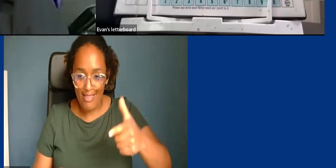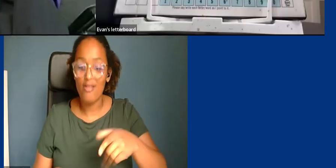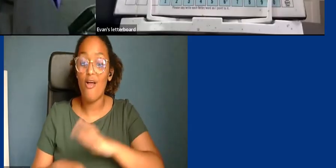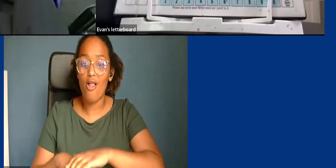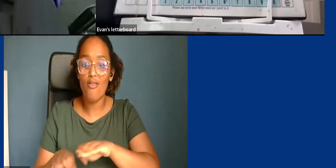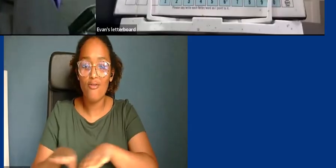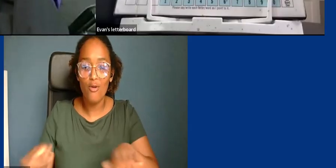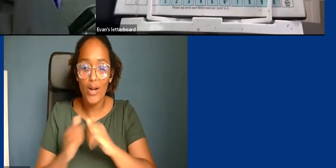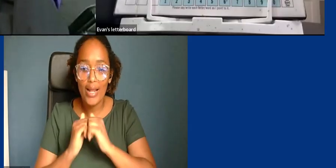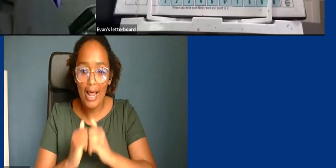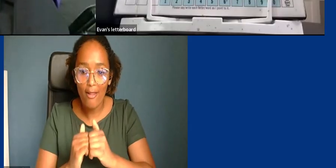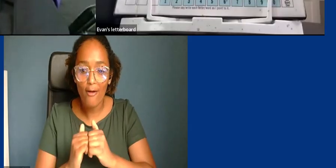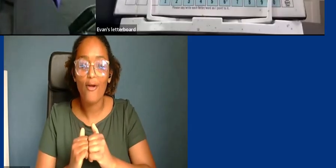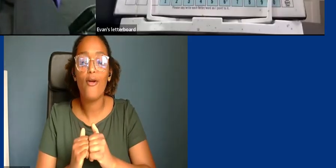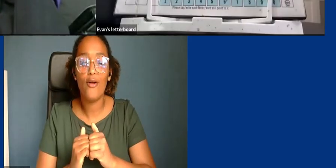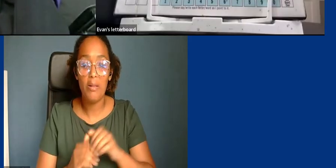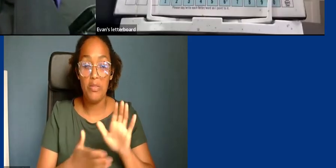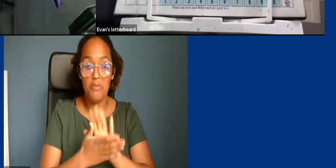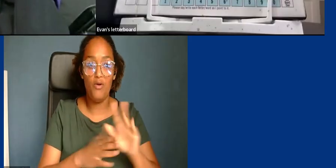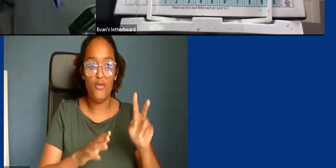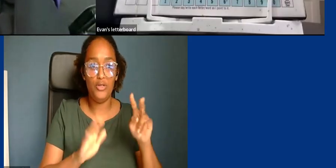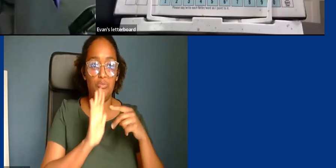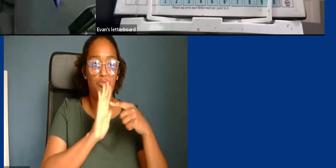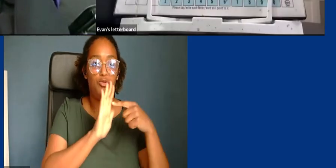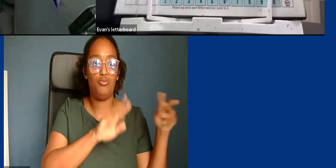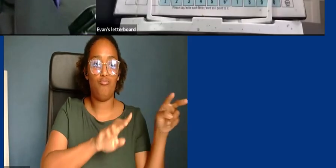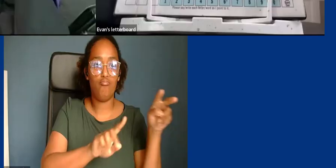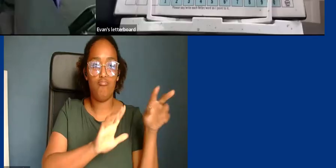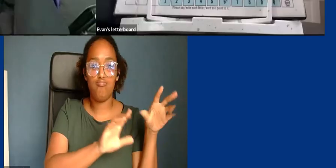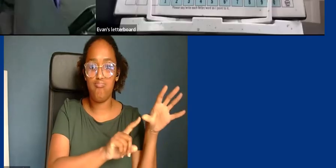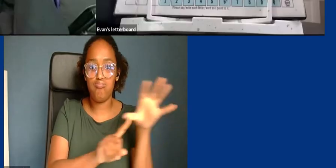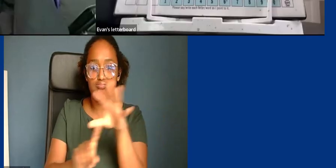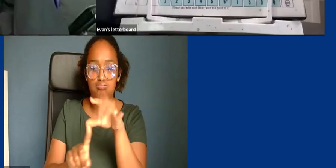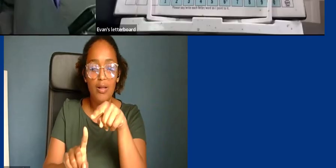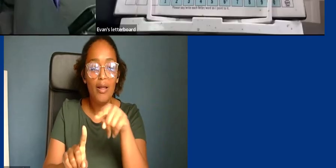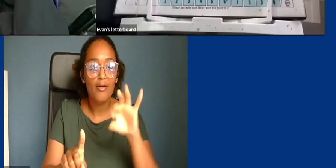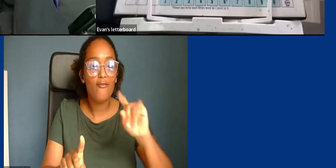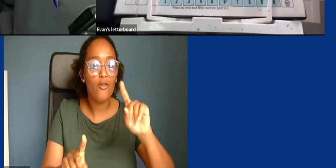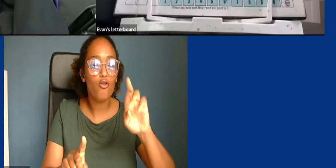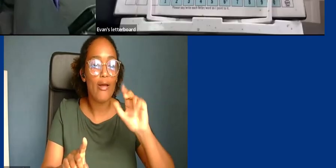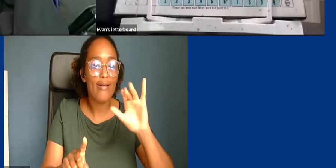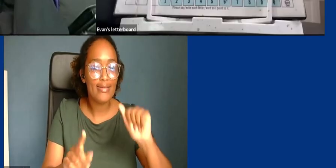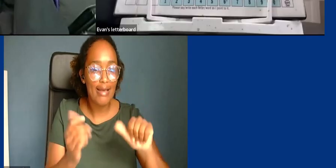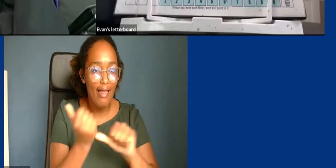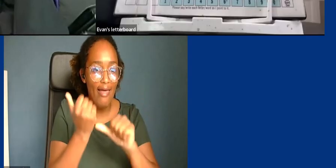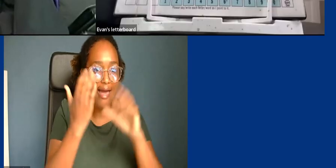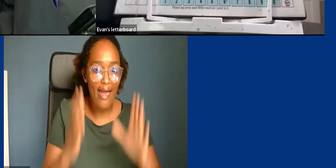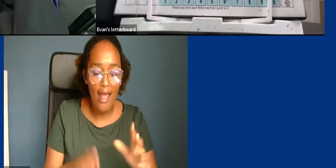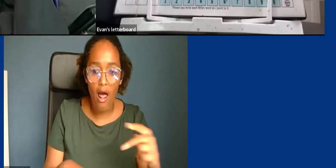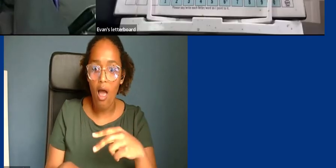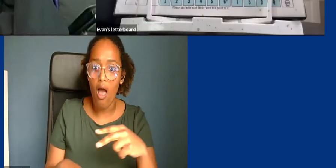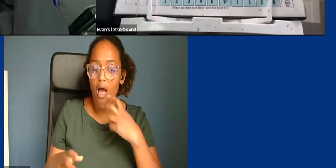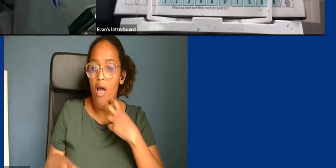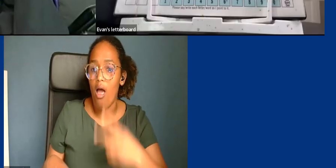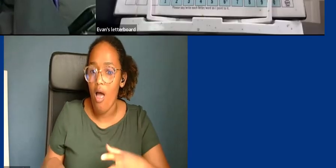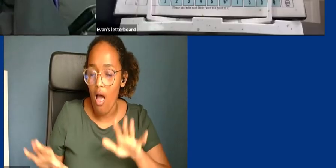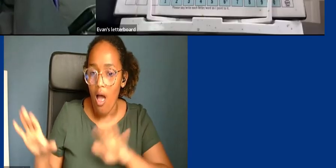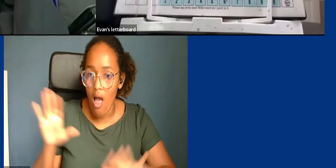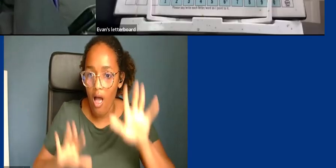Florencia nods towards Gabby's door tearfully and Gabby's mother walks over to the door opens it just to